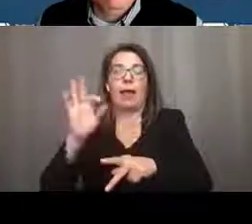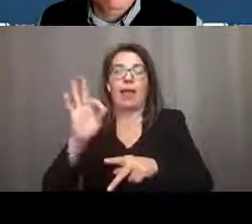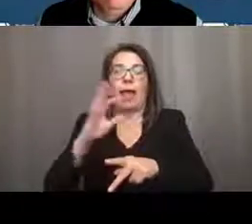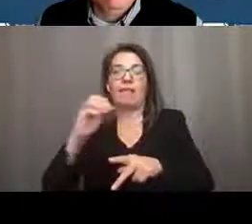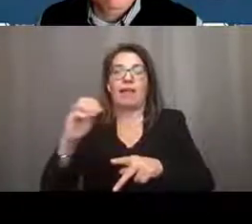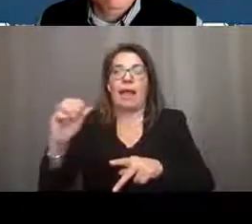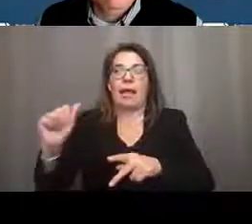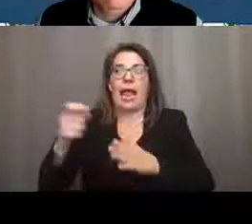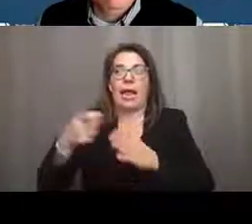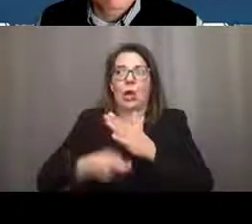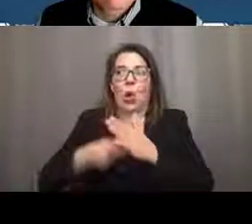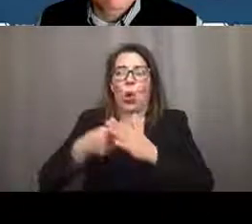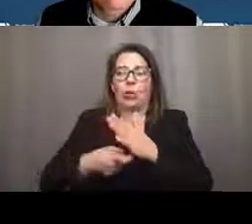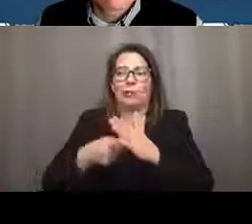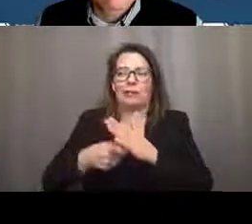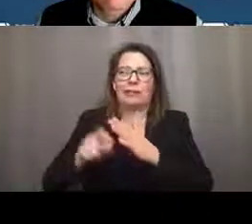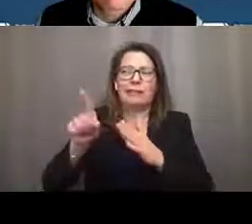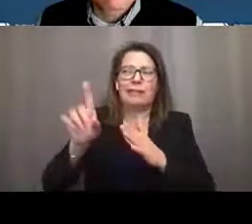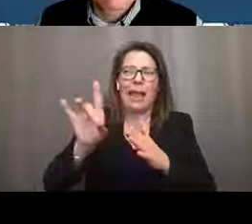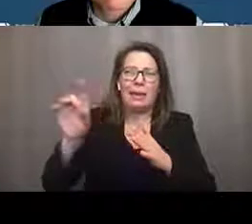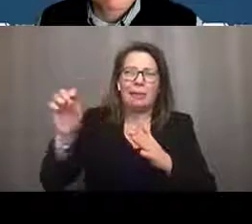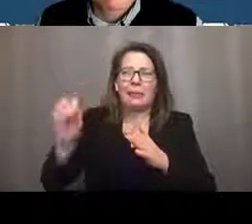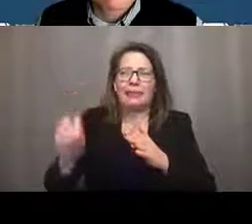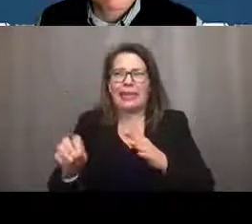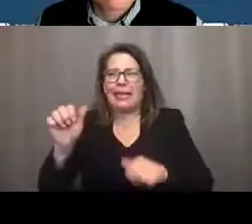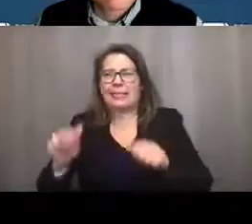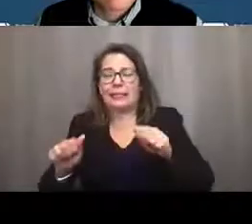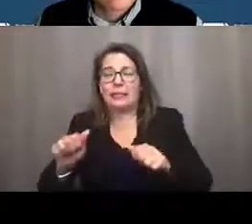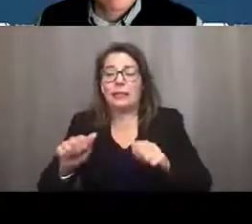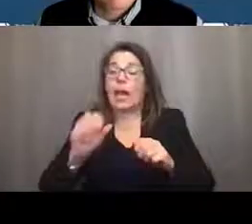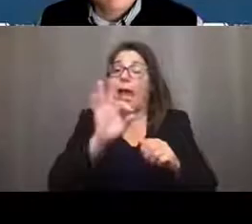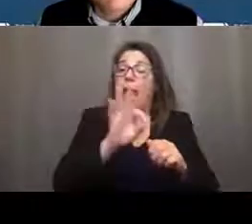or why is it 8 percent and what can I use my F&A costs for?